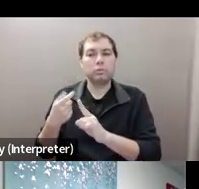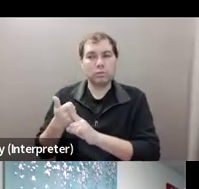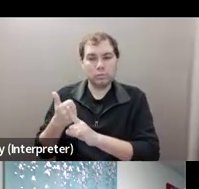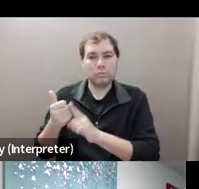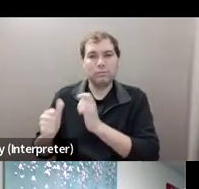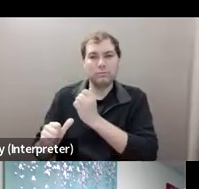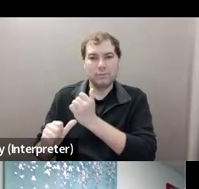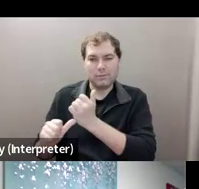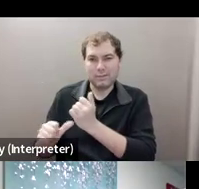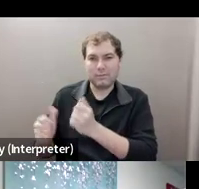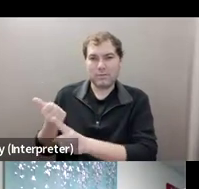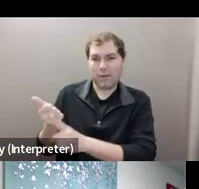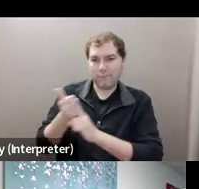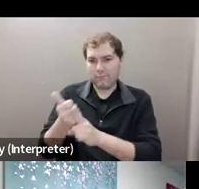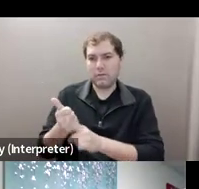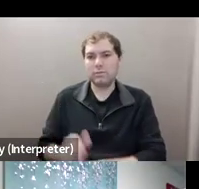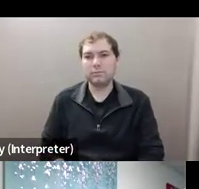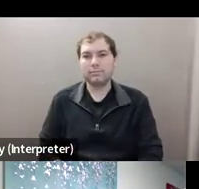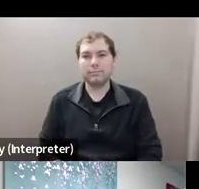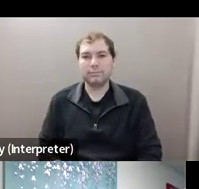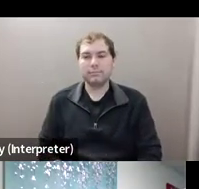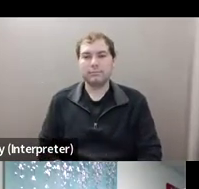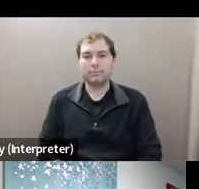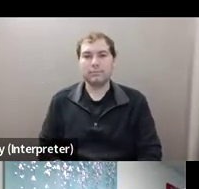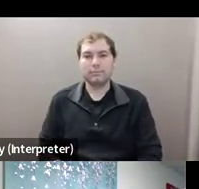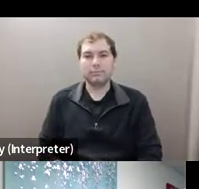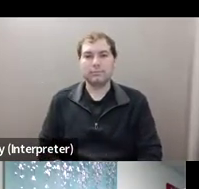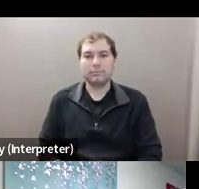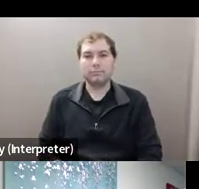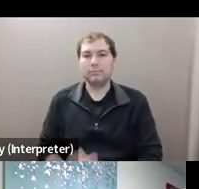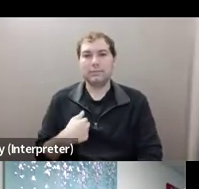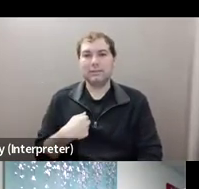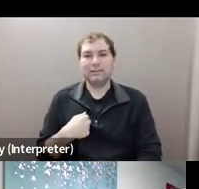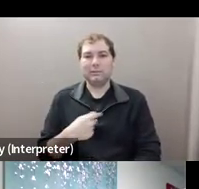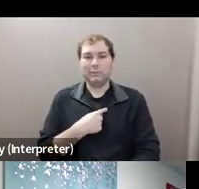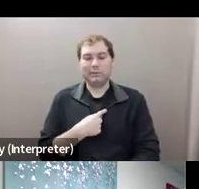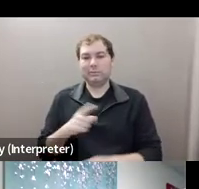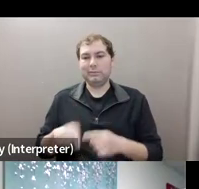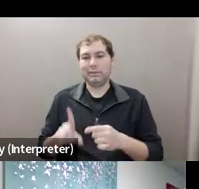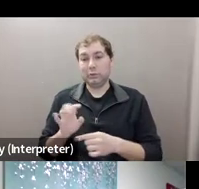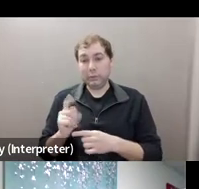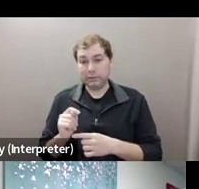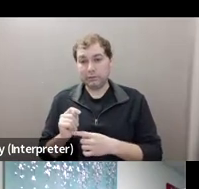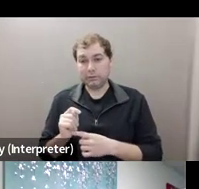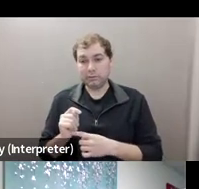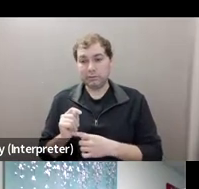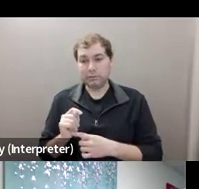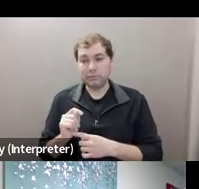Josefina Reyes: Okay, if it's something out of our reach. Josefina Reyes: then we seek Josefina Reyes: advocates